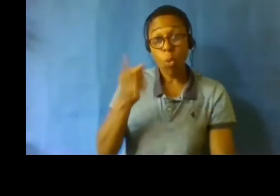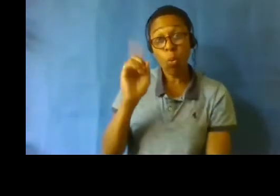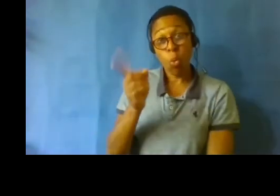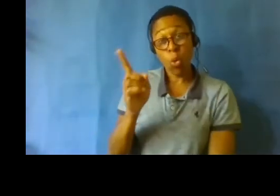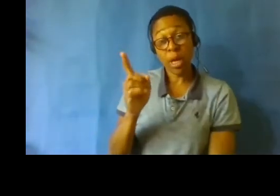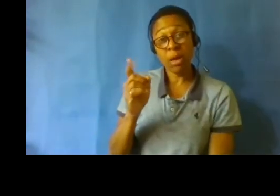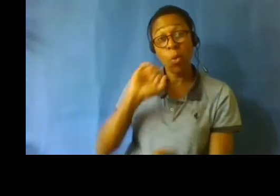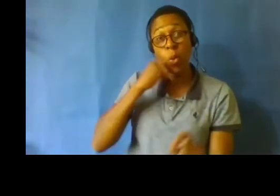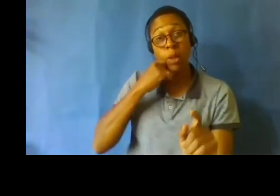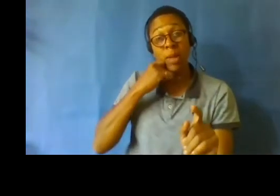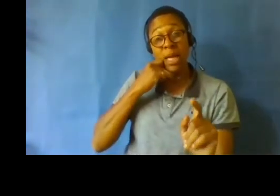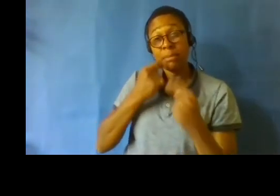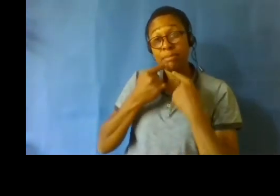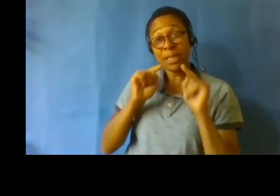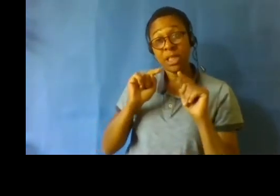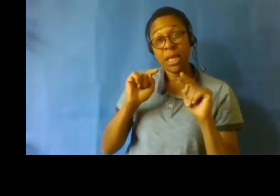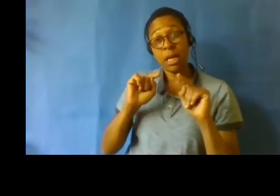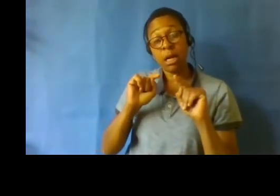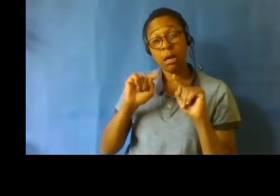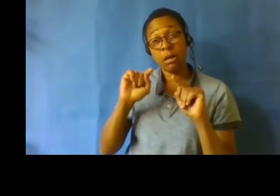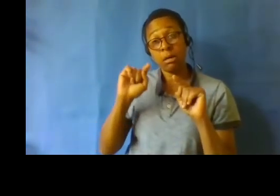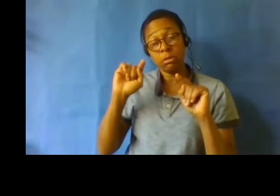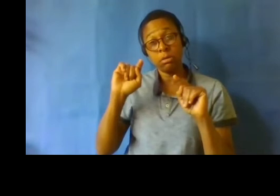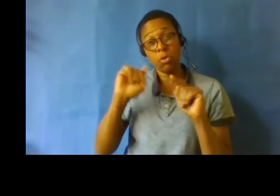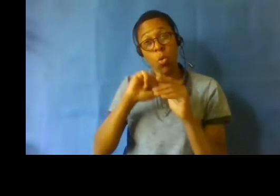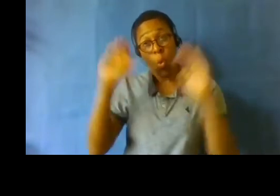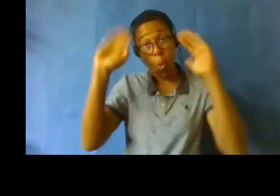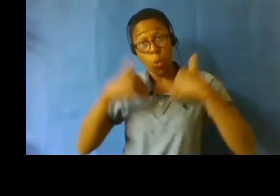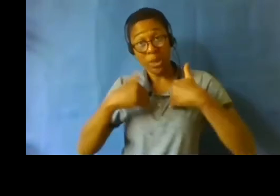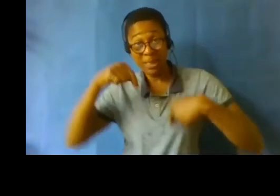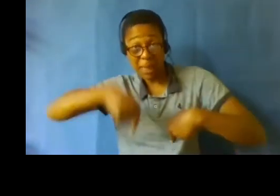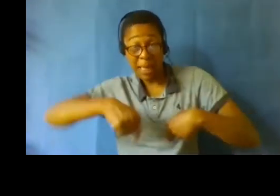not be familiar with called stimming I'm going to start by discussing stemming